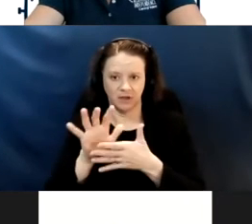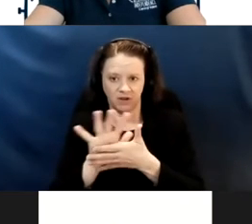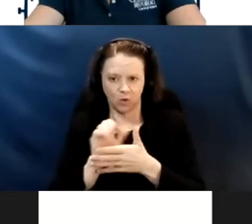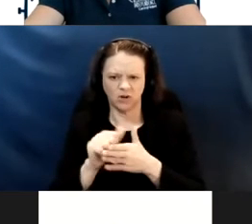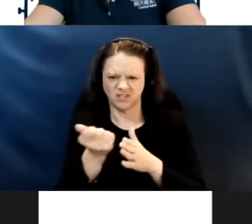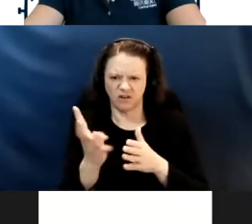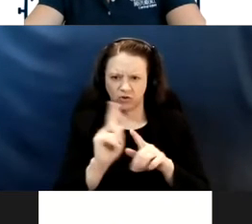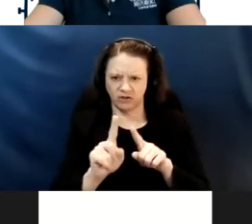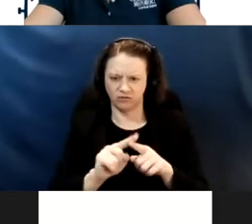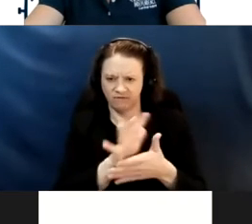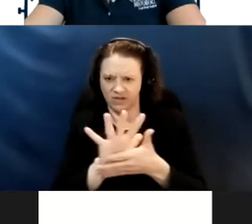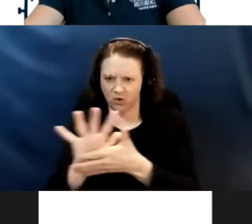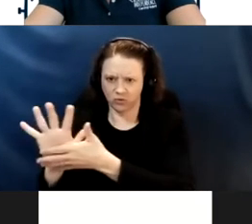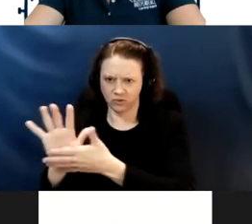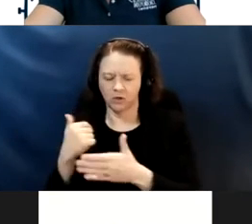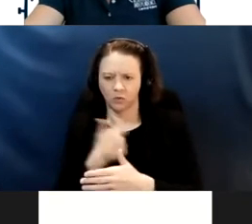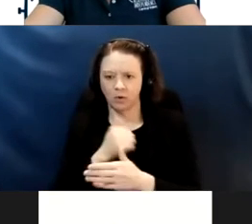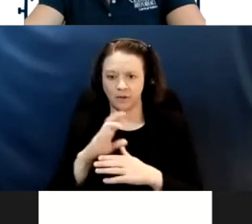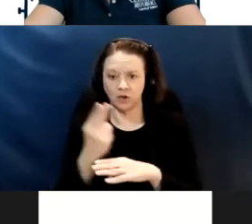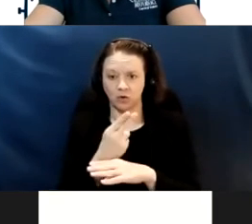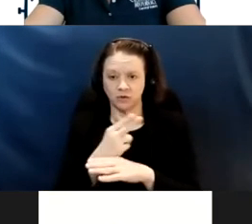that we will be utilizing peer-to-peer services